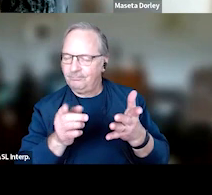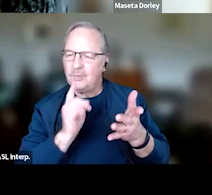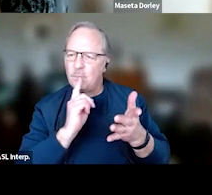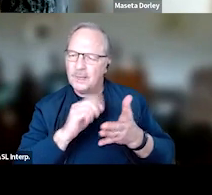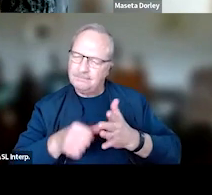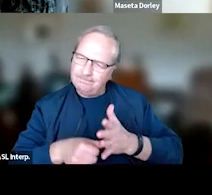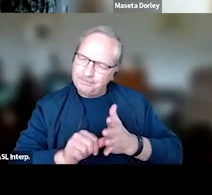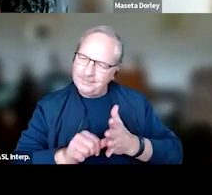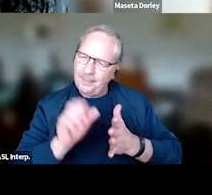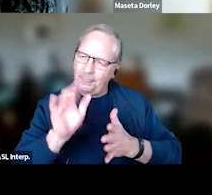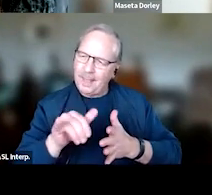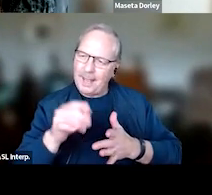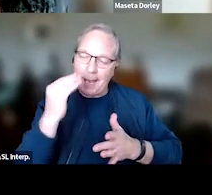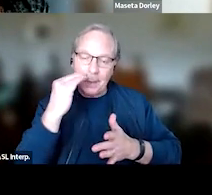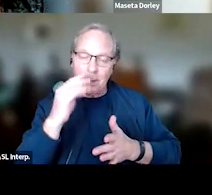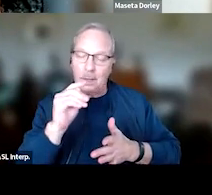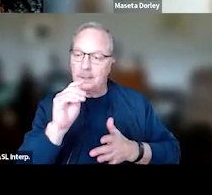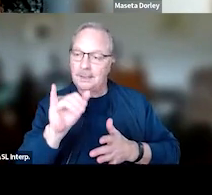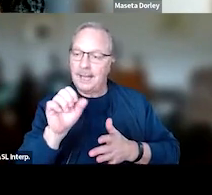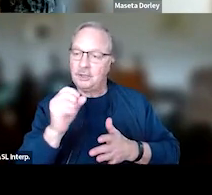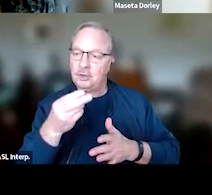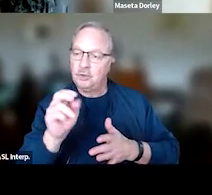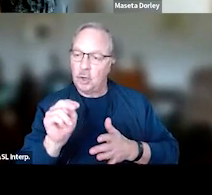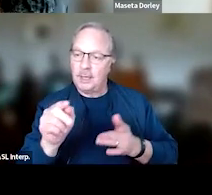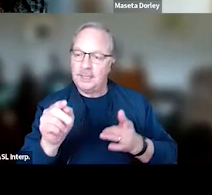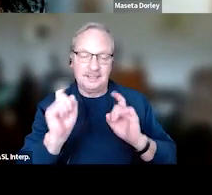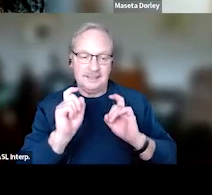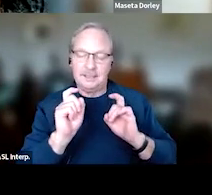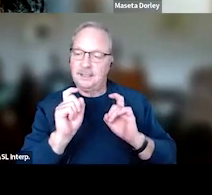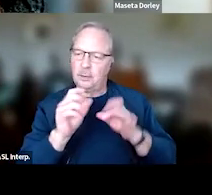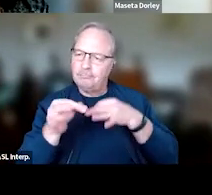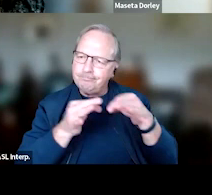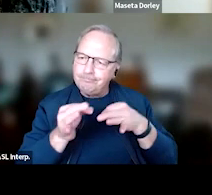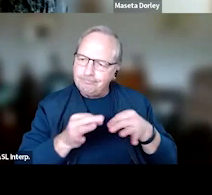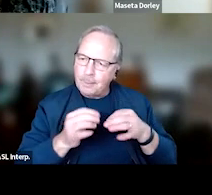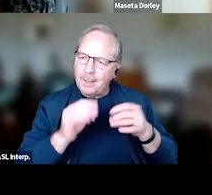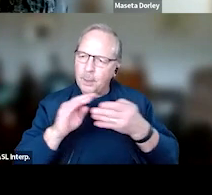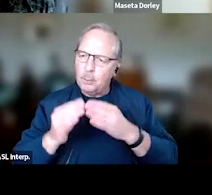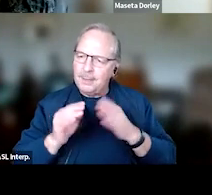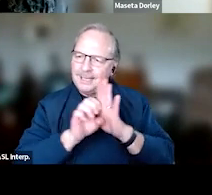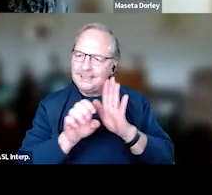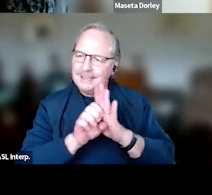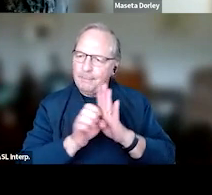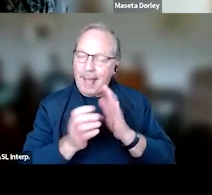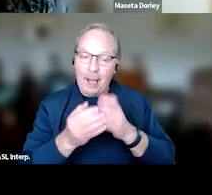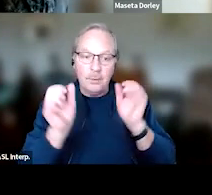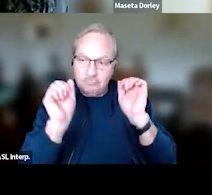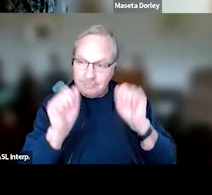I know that Ty, Tyshaun, is going to get into the community example of how it can be done because it can.